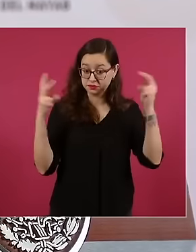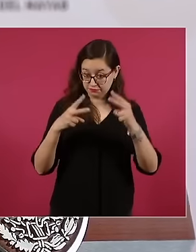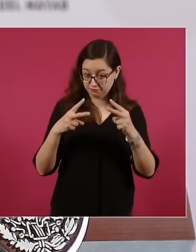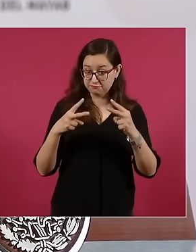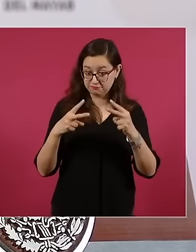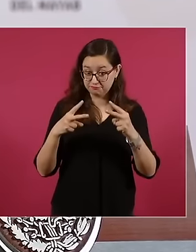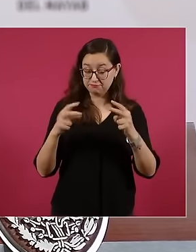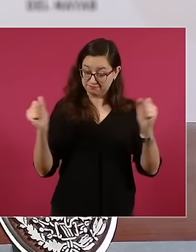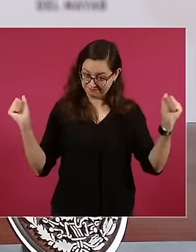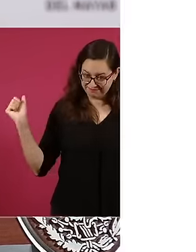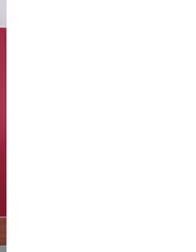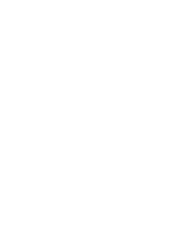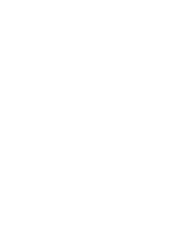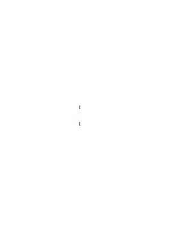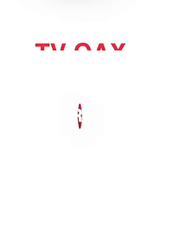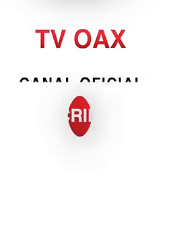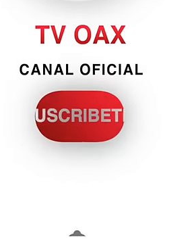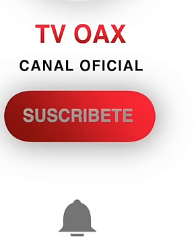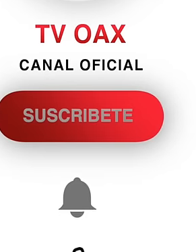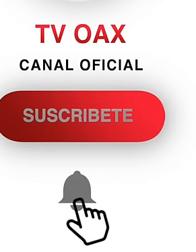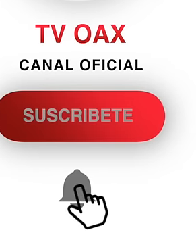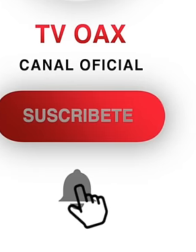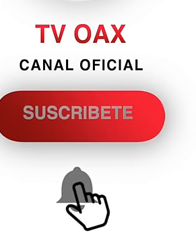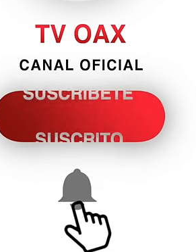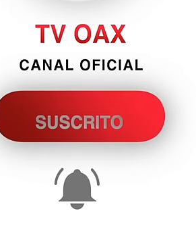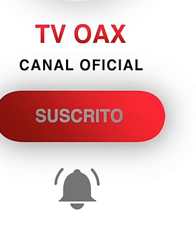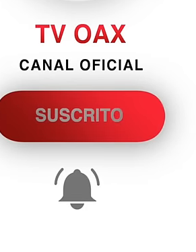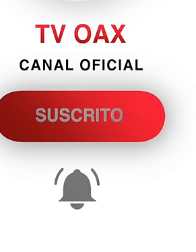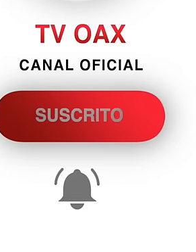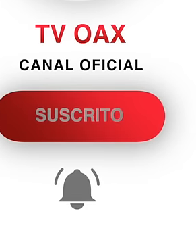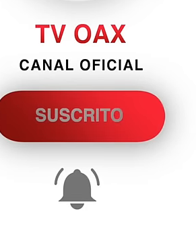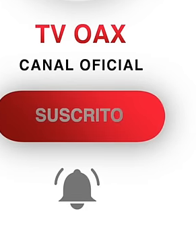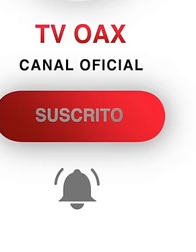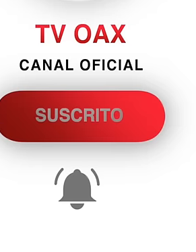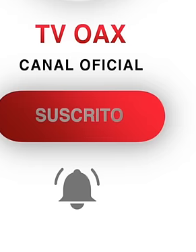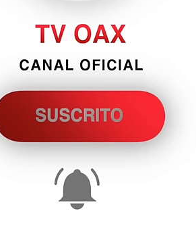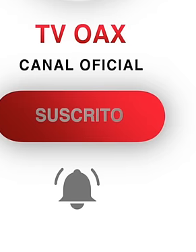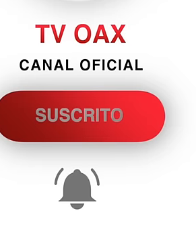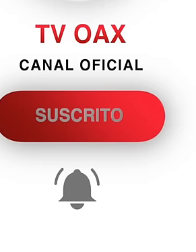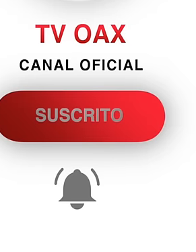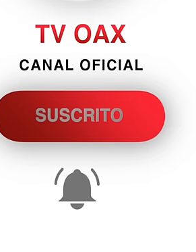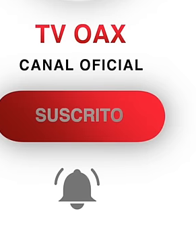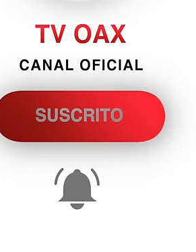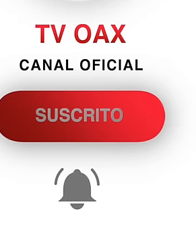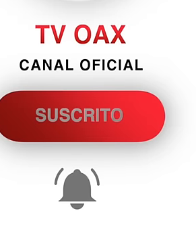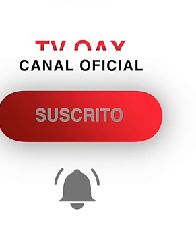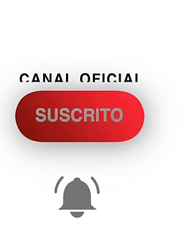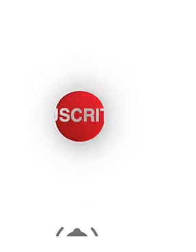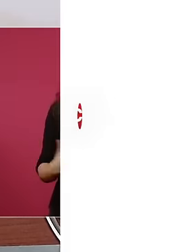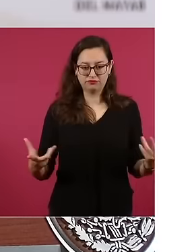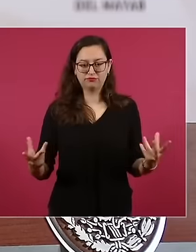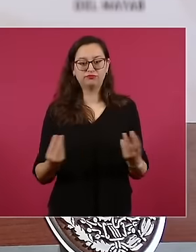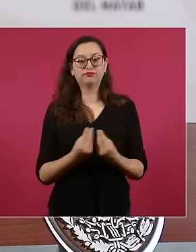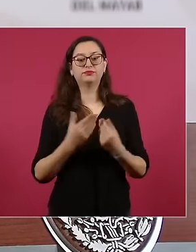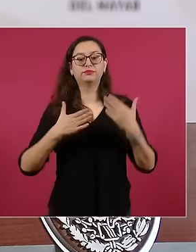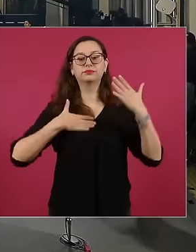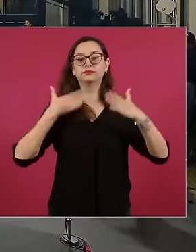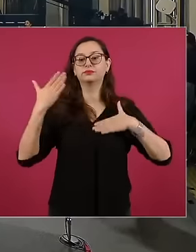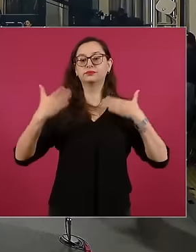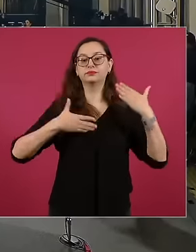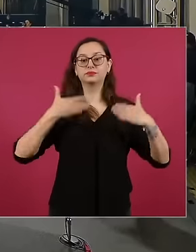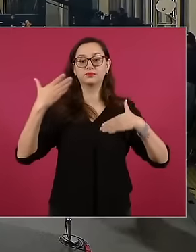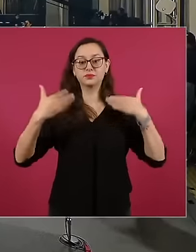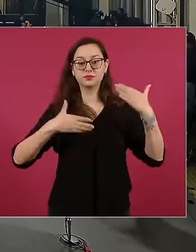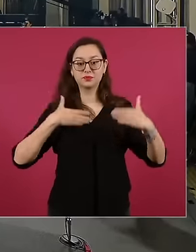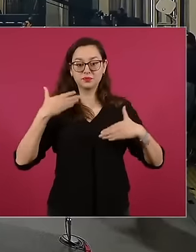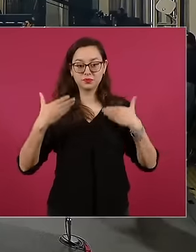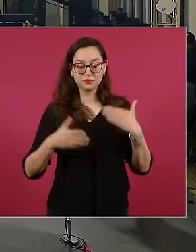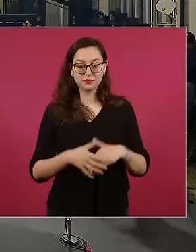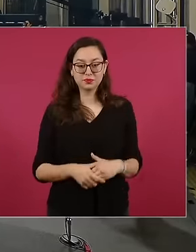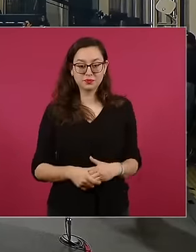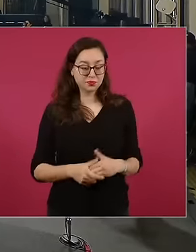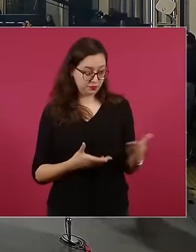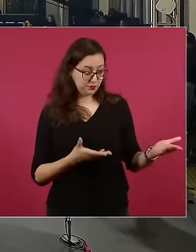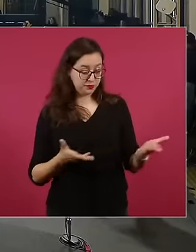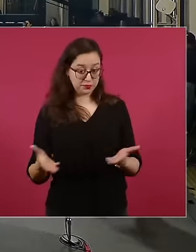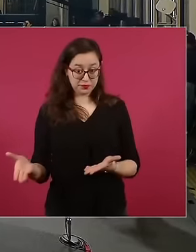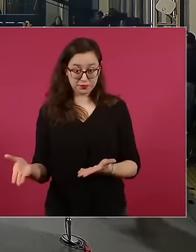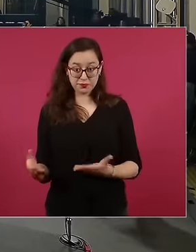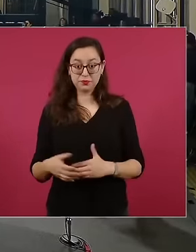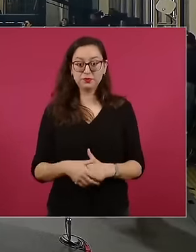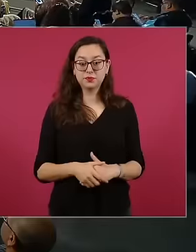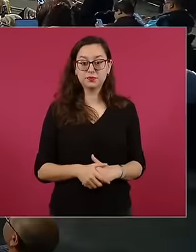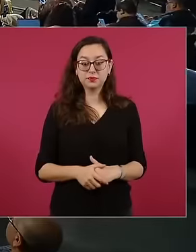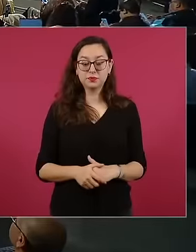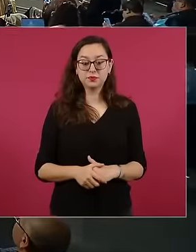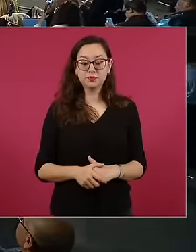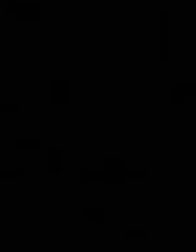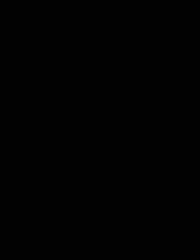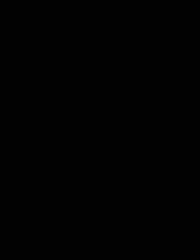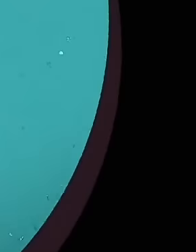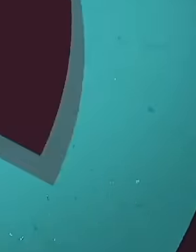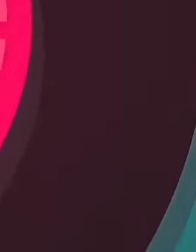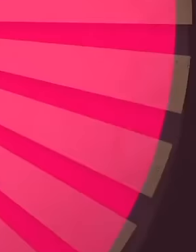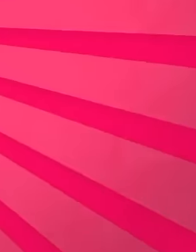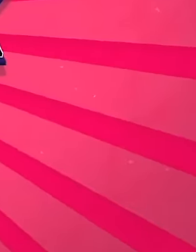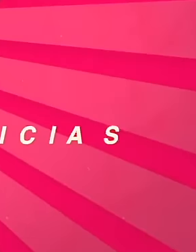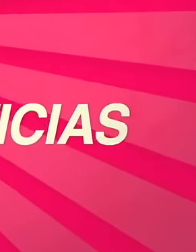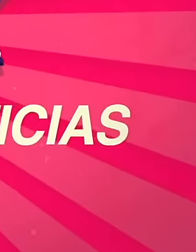attending so that we can celebrate together very well